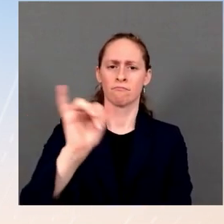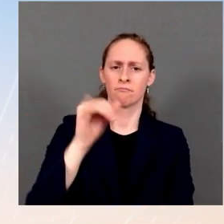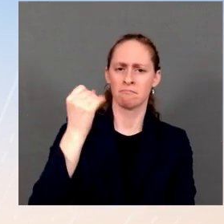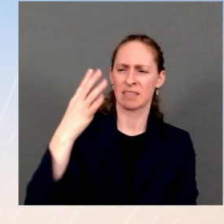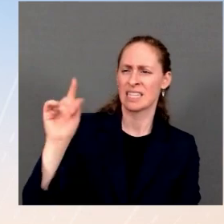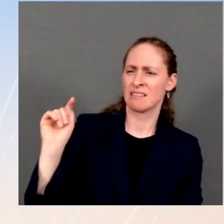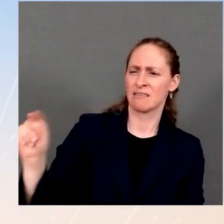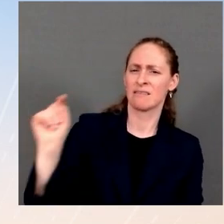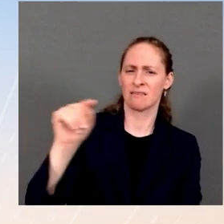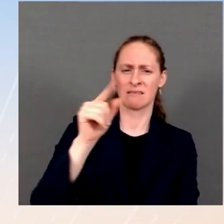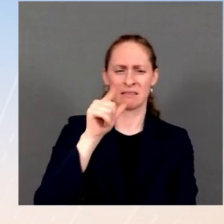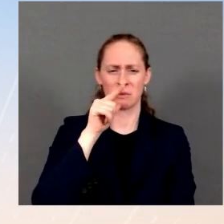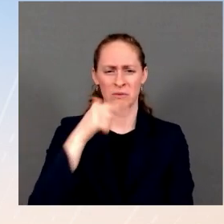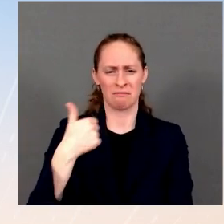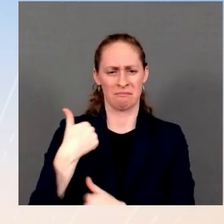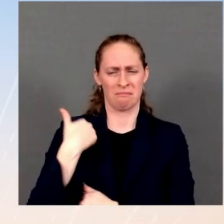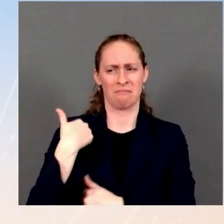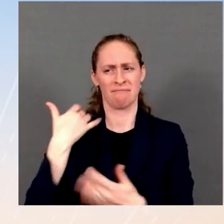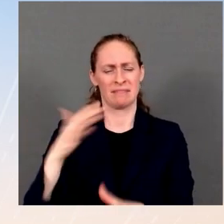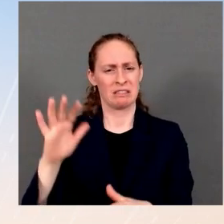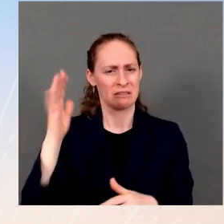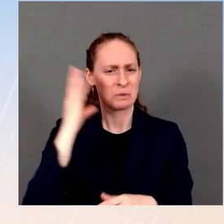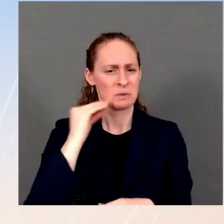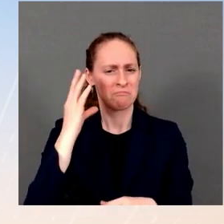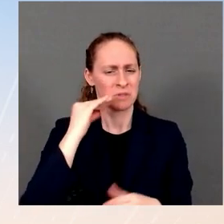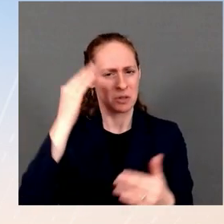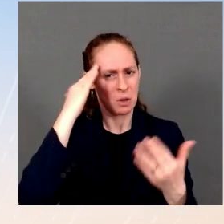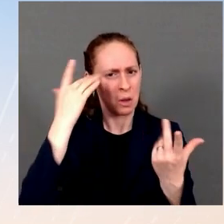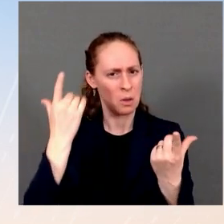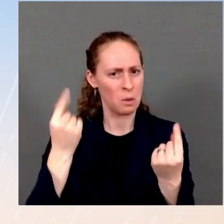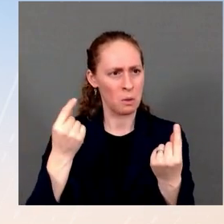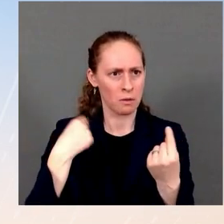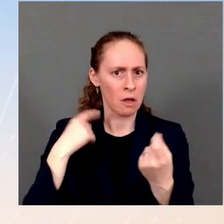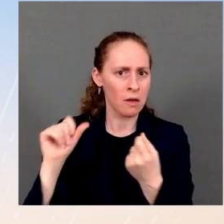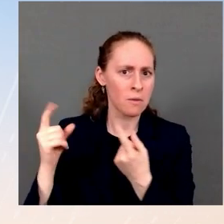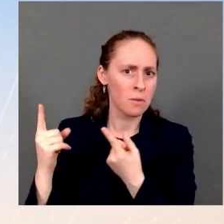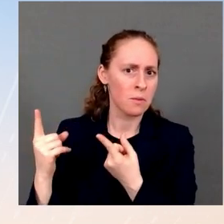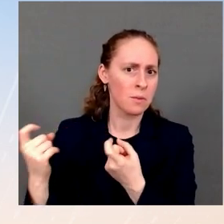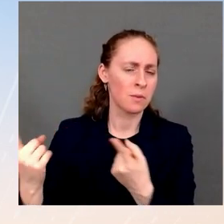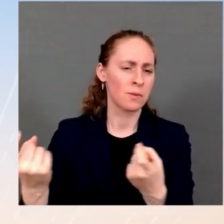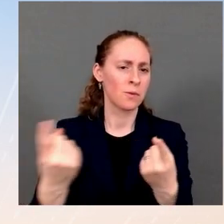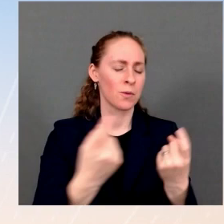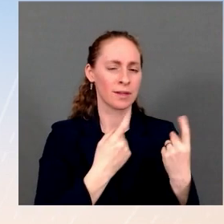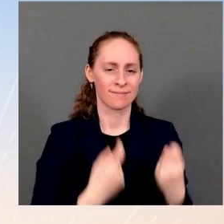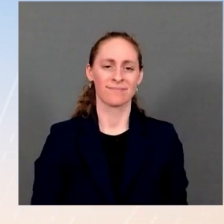is taking to address supply chain blockages with the goal of reducing prices.